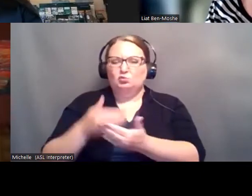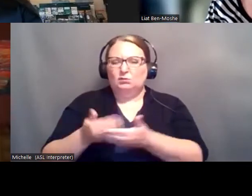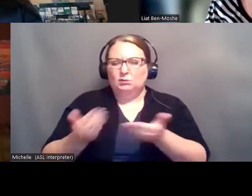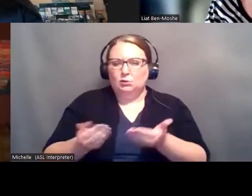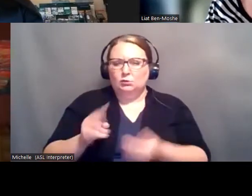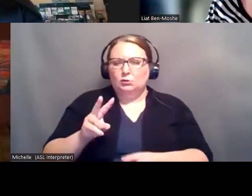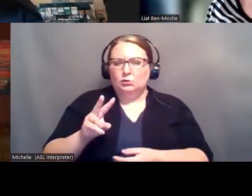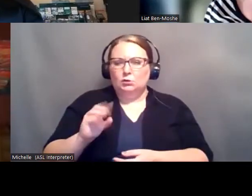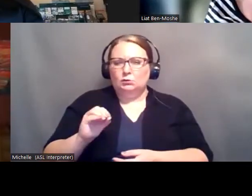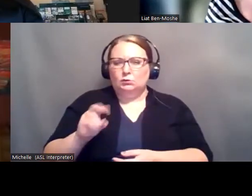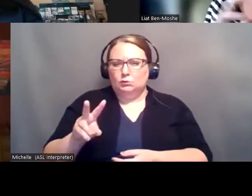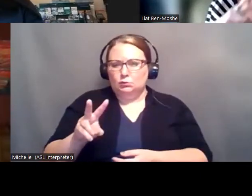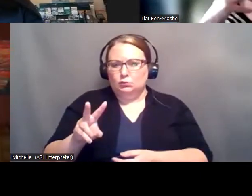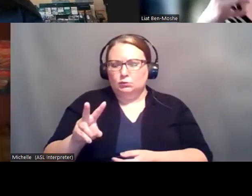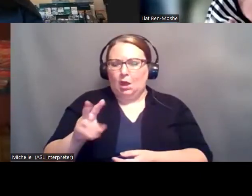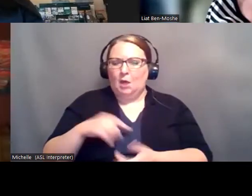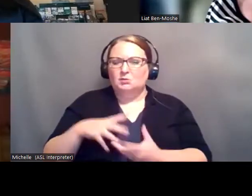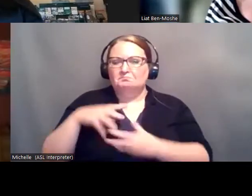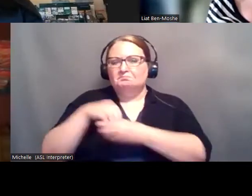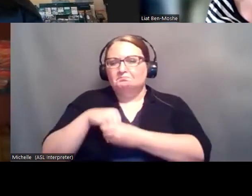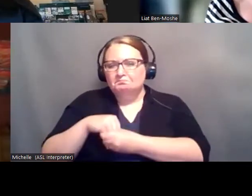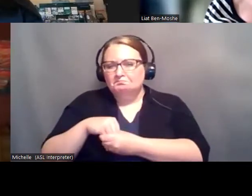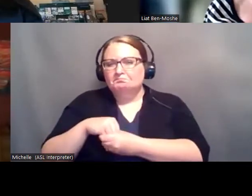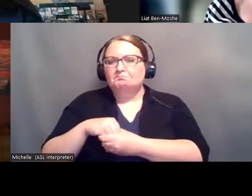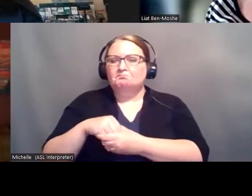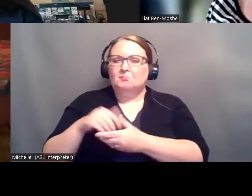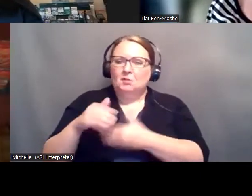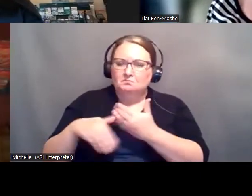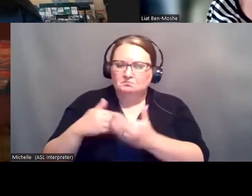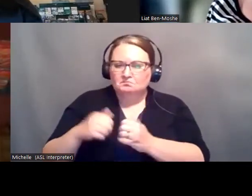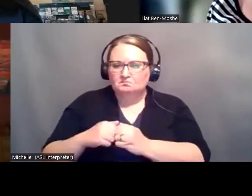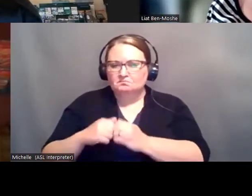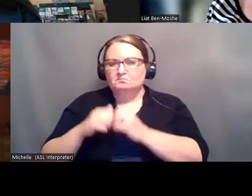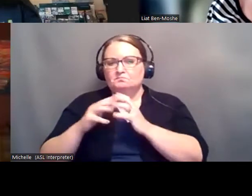So I was part of kind of the formation of the BCCC.